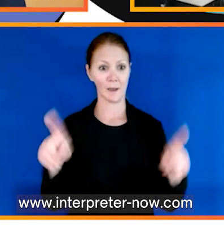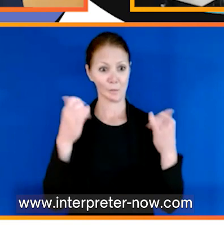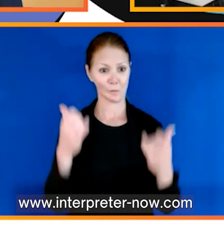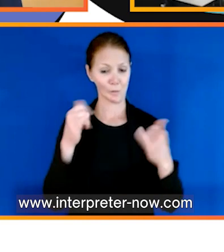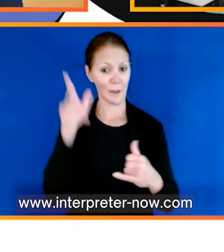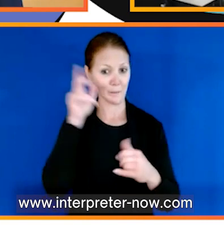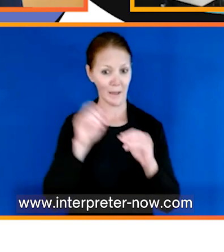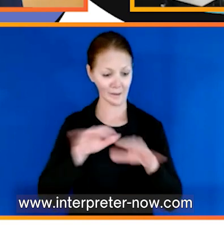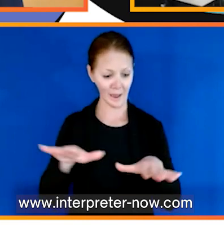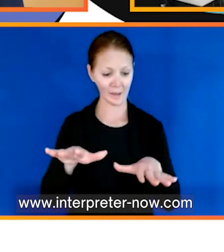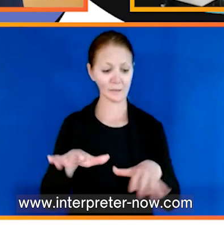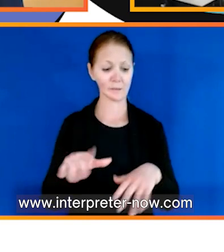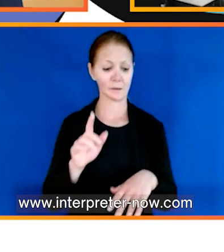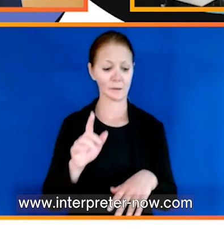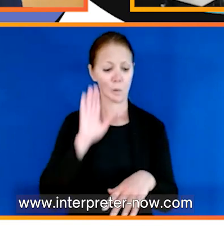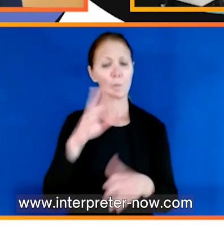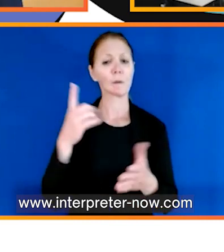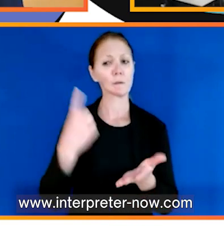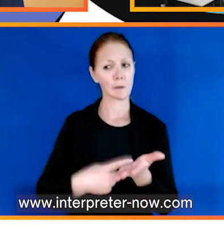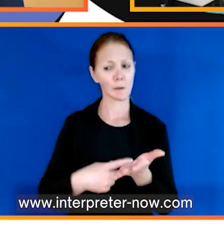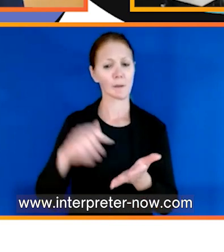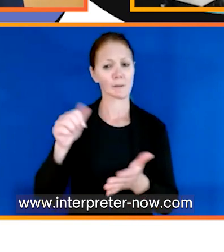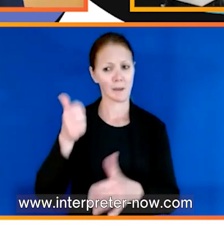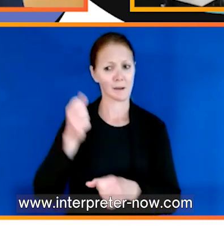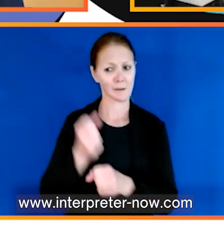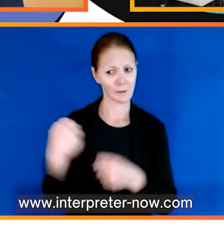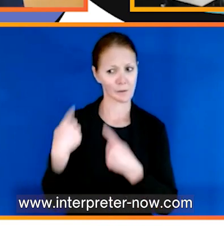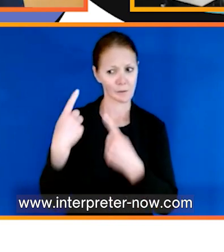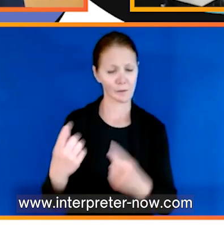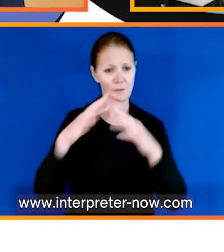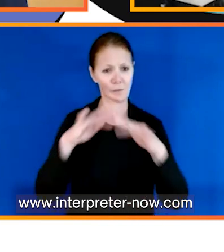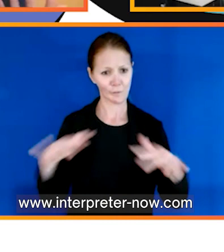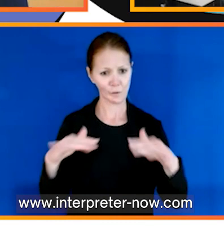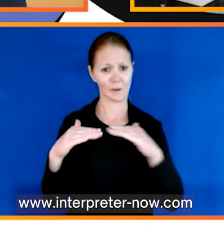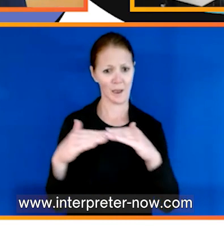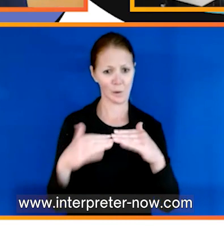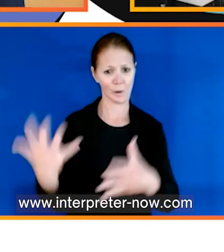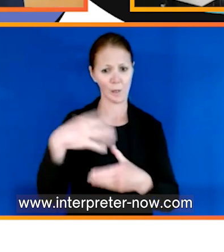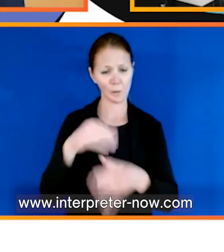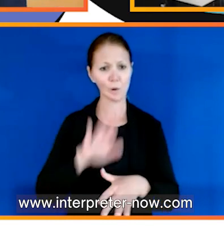Also, we'll talk about 10 years of doing Diversity, Equity, and Inclusion around the world through